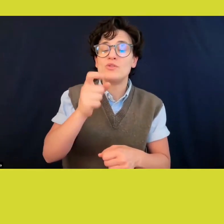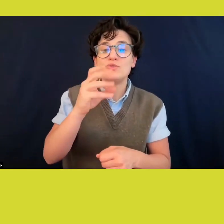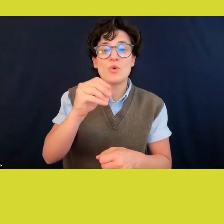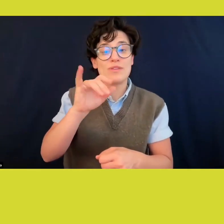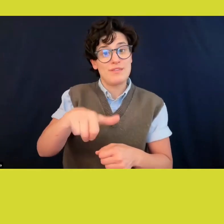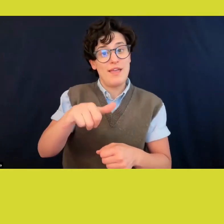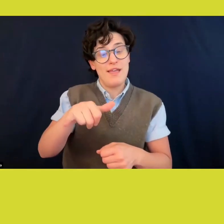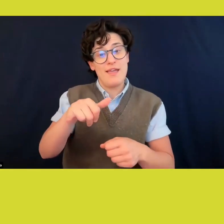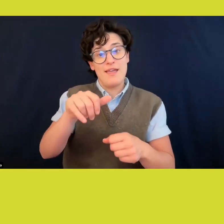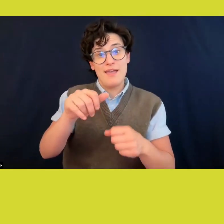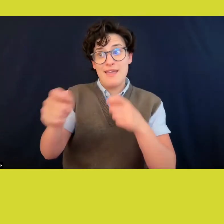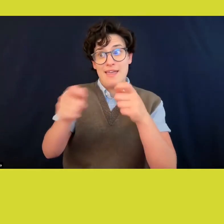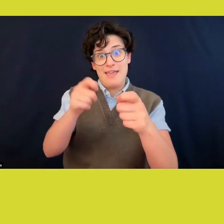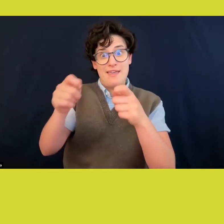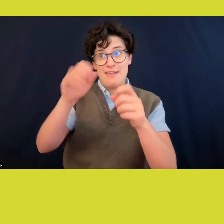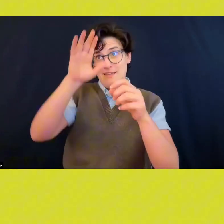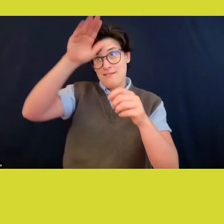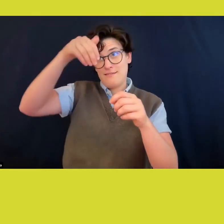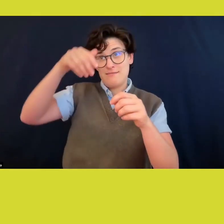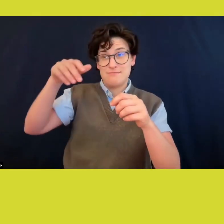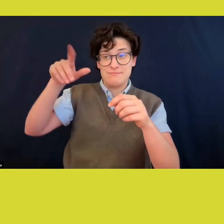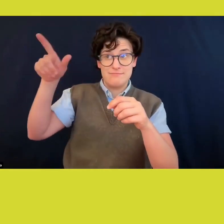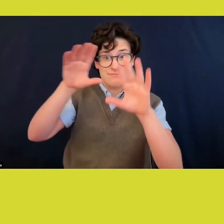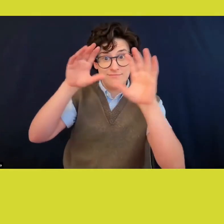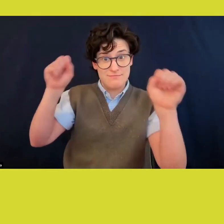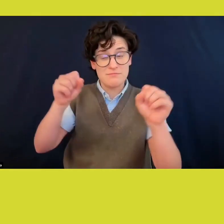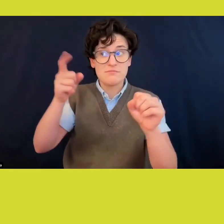correct to point out that homelessness is growing.